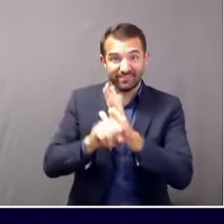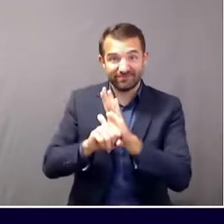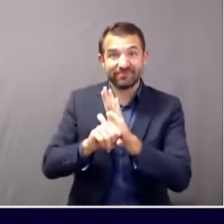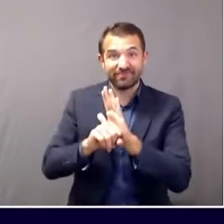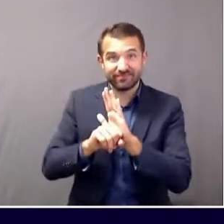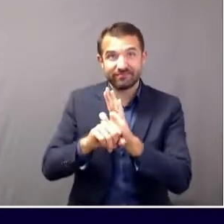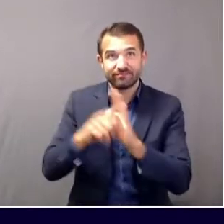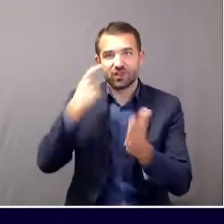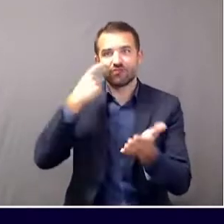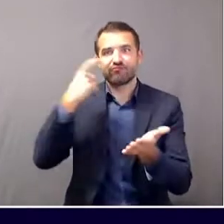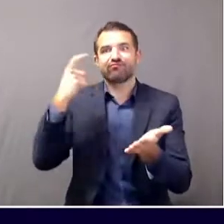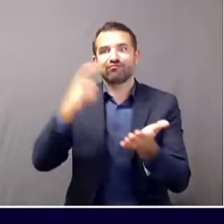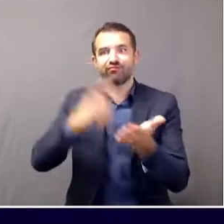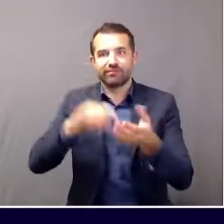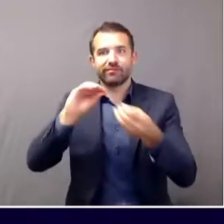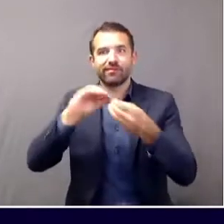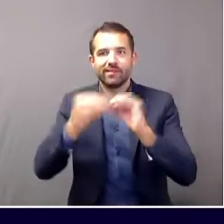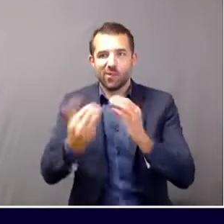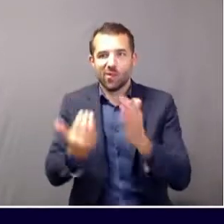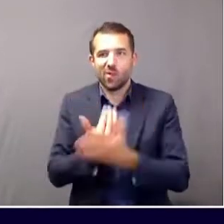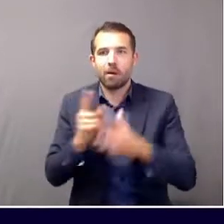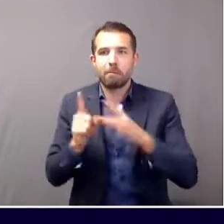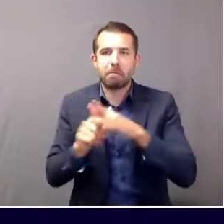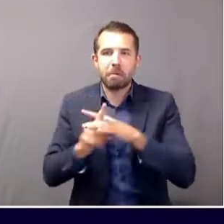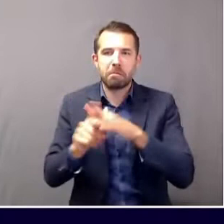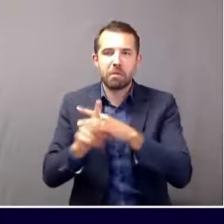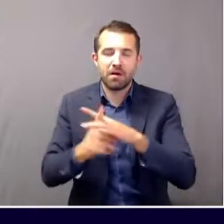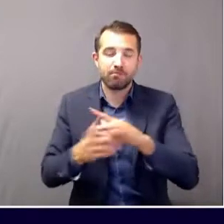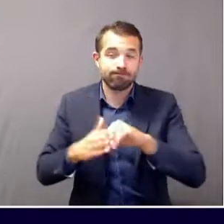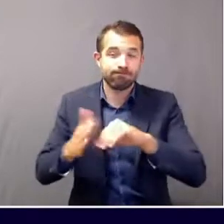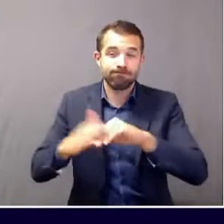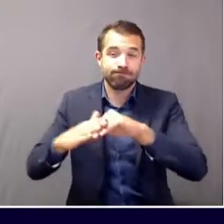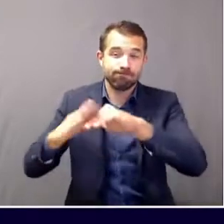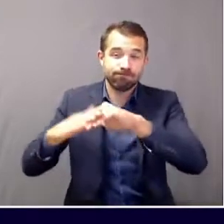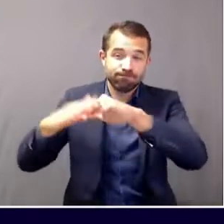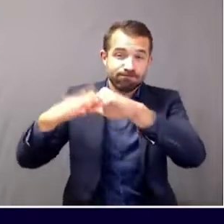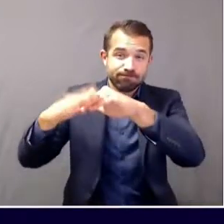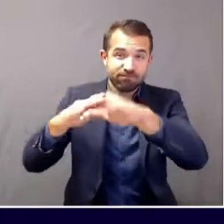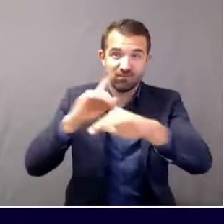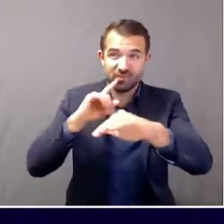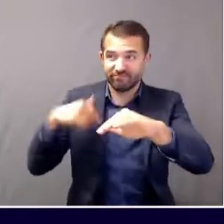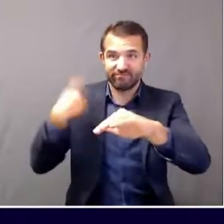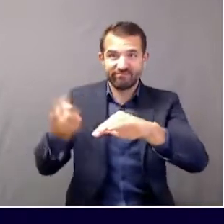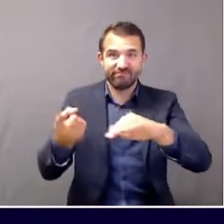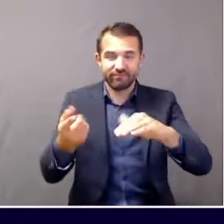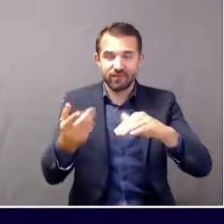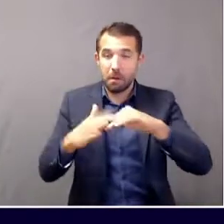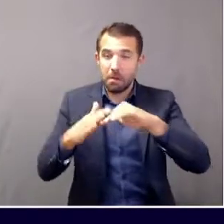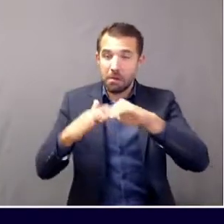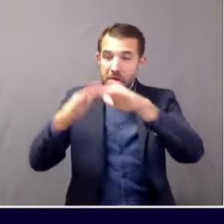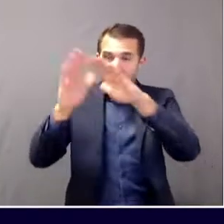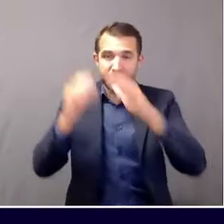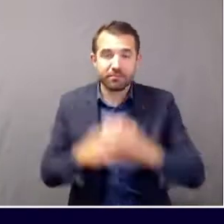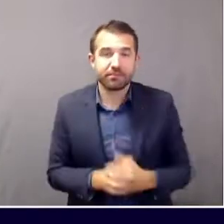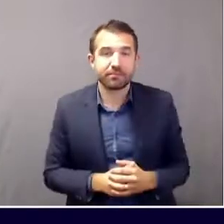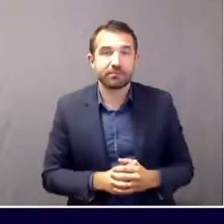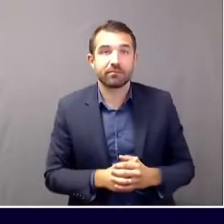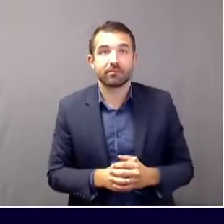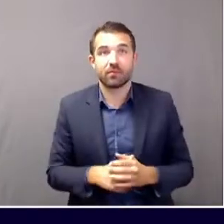number of new cases they log every single day